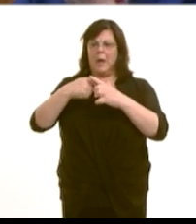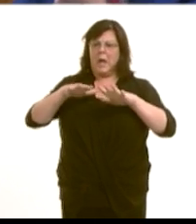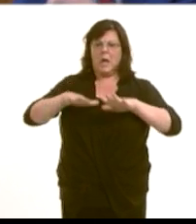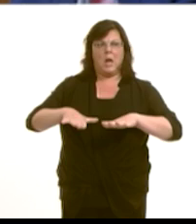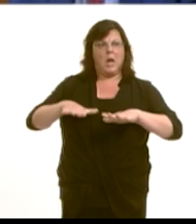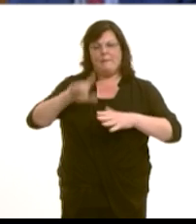the European Union.